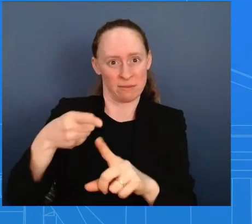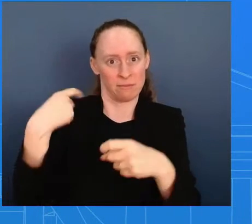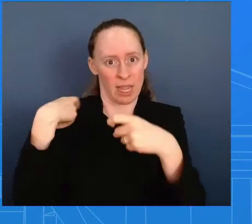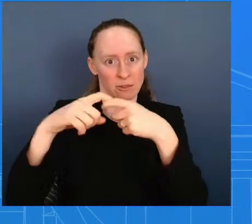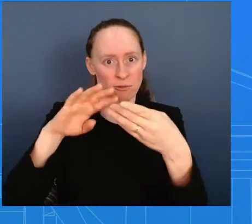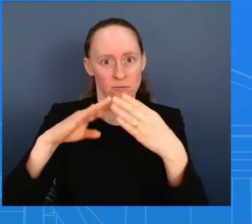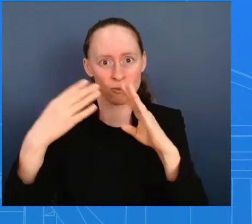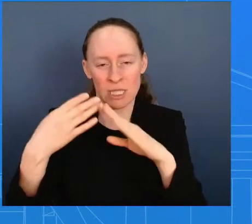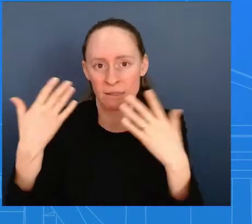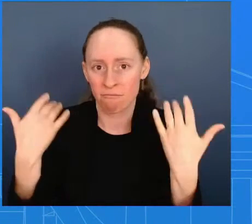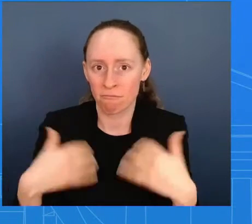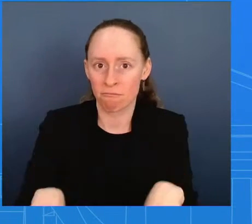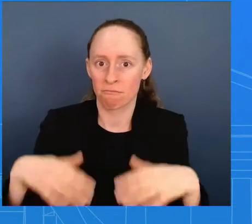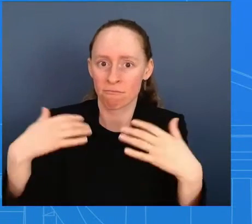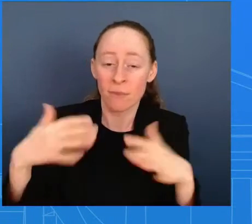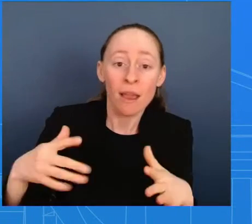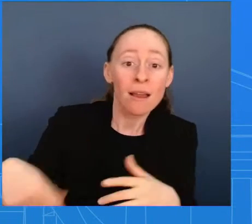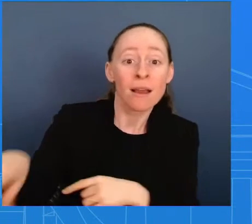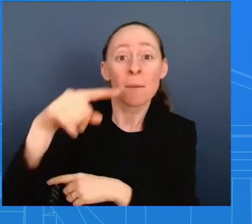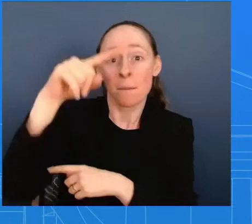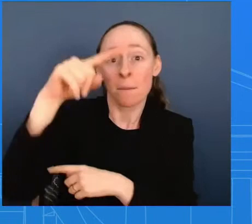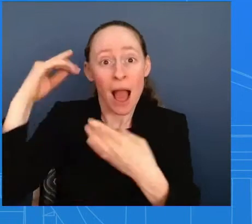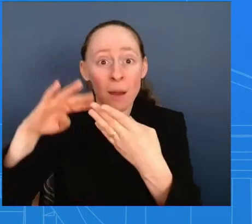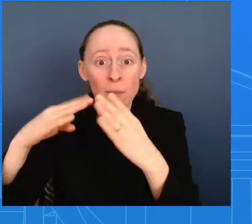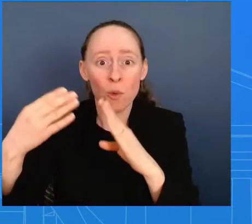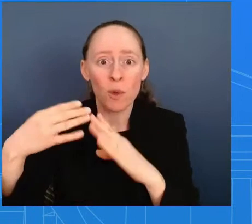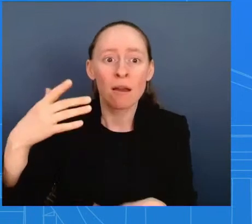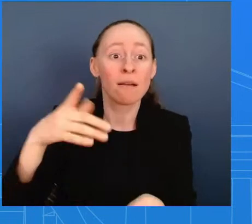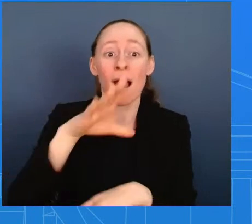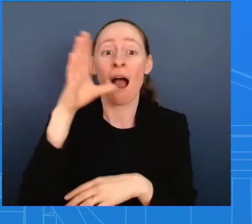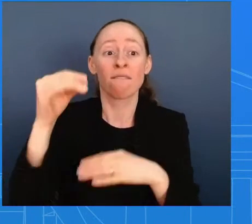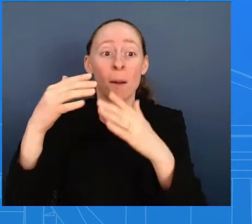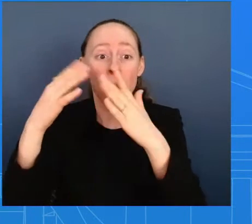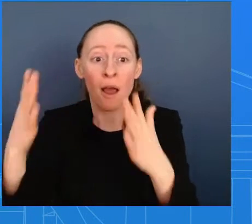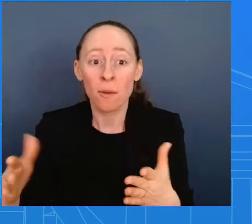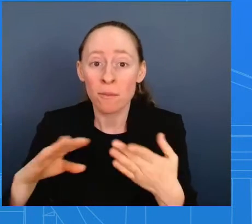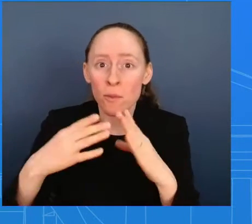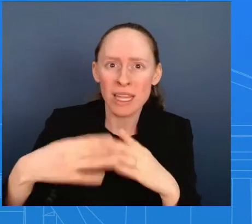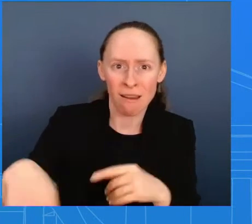the African American community. We've been very consistent. You heard me lay out what we've been able to do